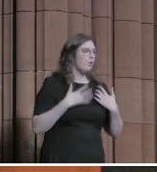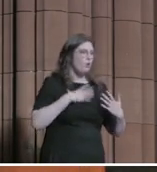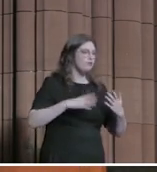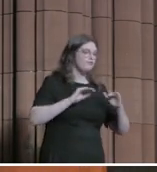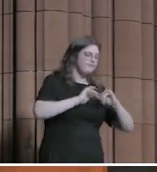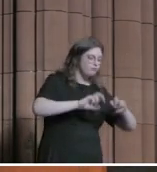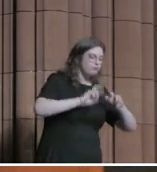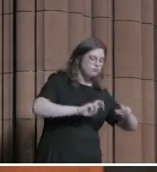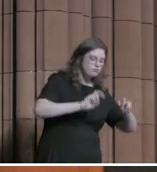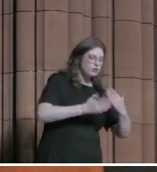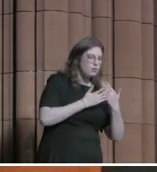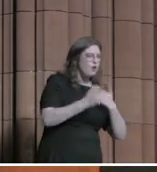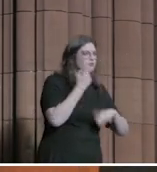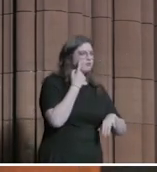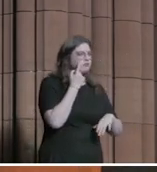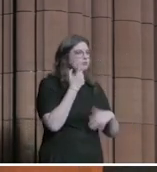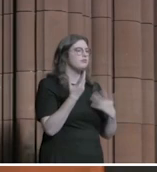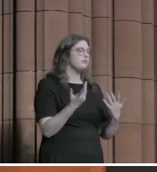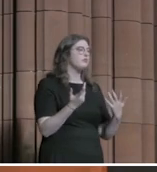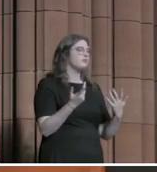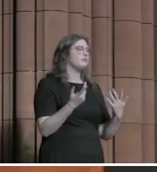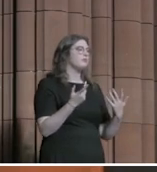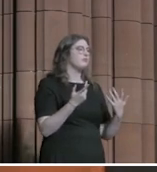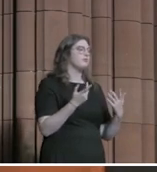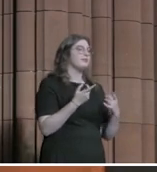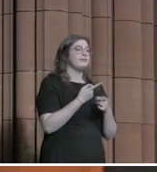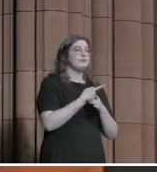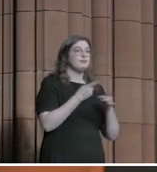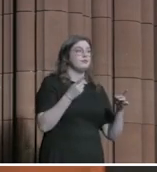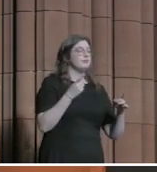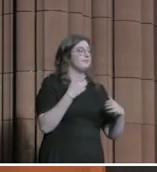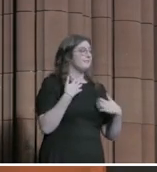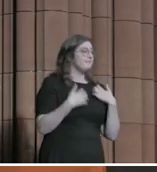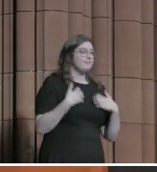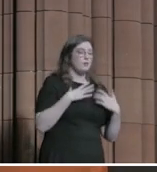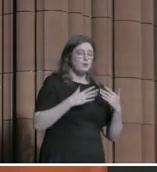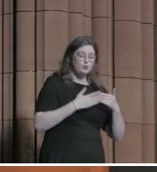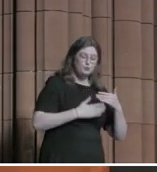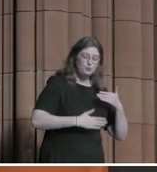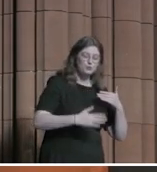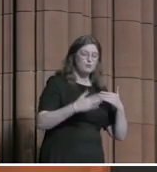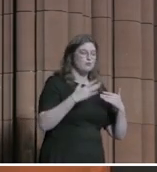of thought de prizes the ignition of one's internal drive encapsulate the essence of our pedagogy here